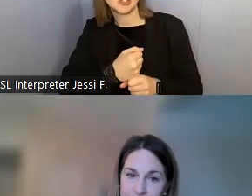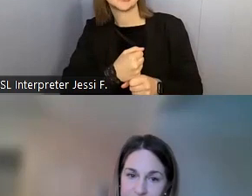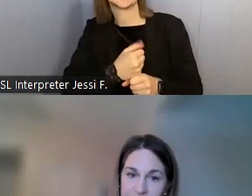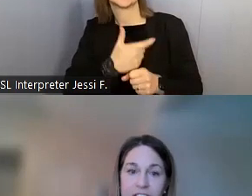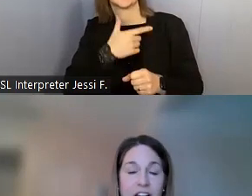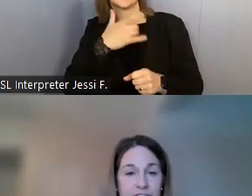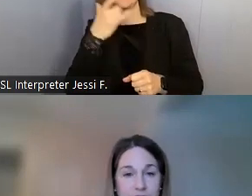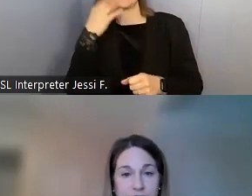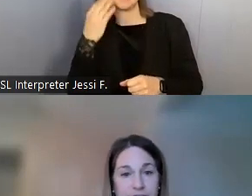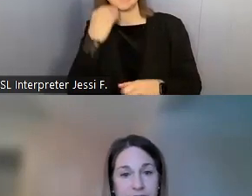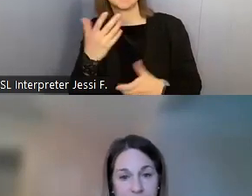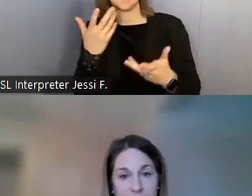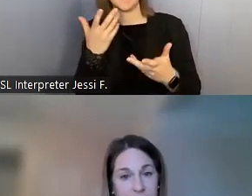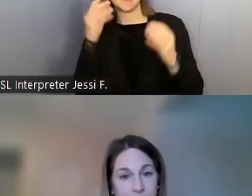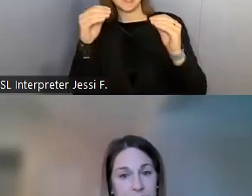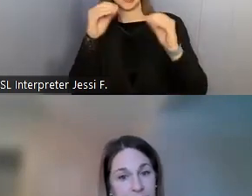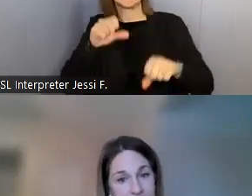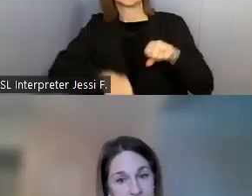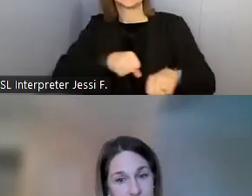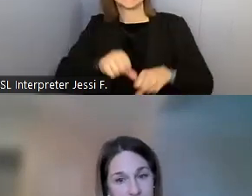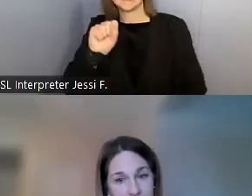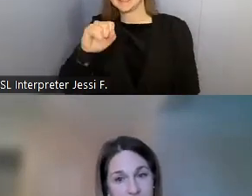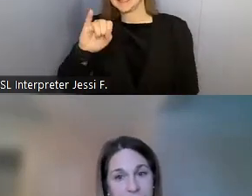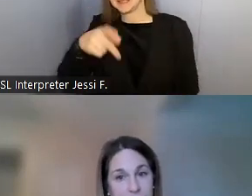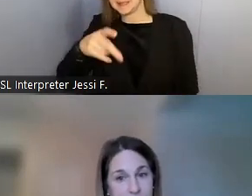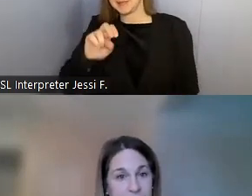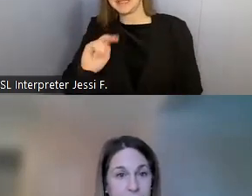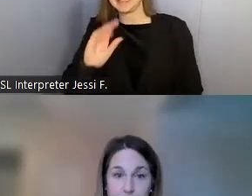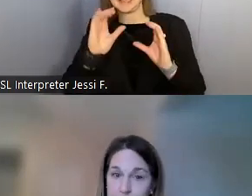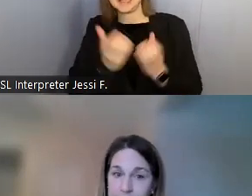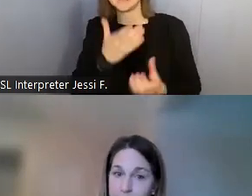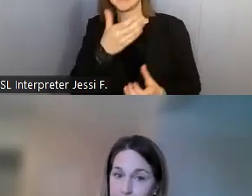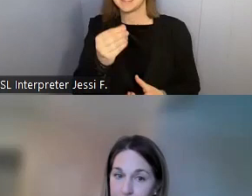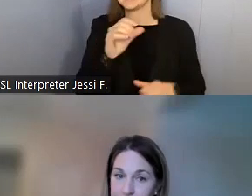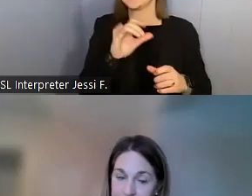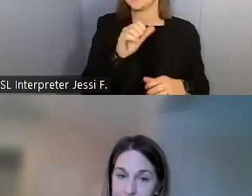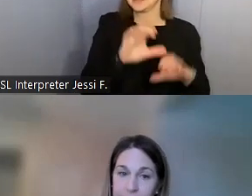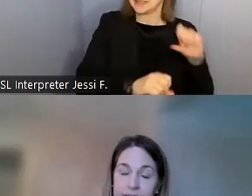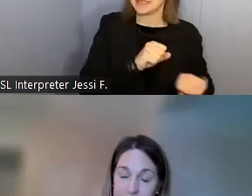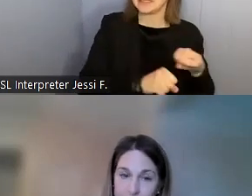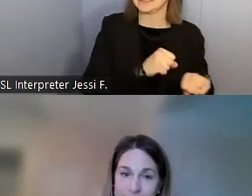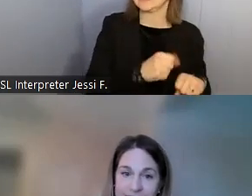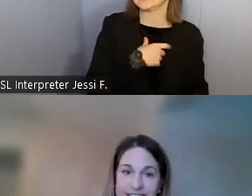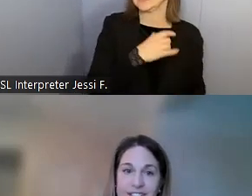instructor, a certified Kaiser Indoor Cycling instructor, certified Schwinn Empower Indoor Cycling